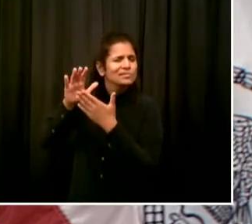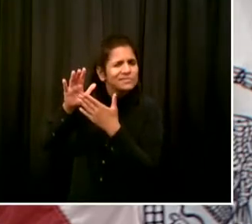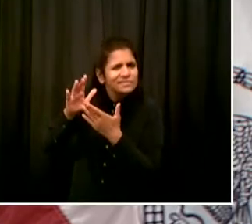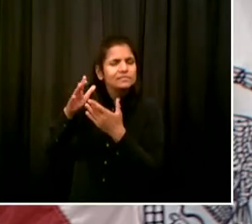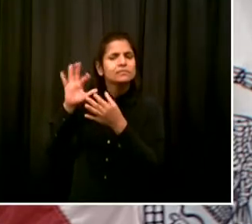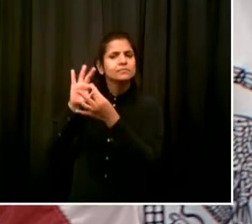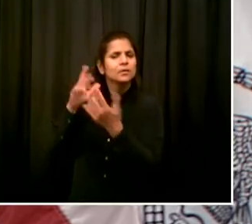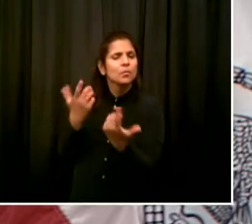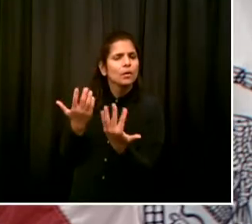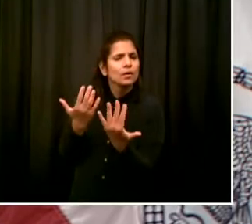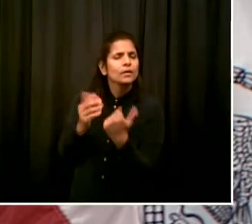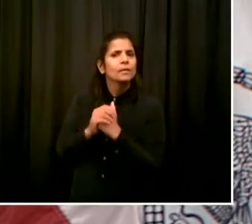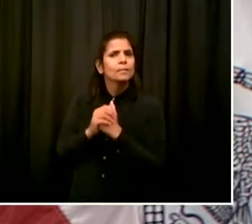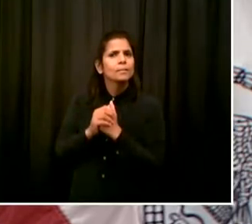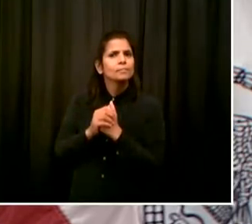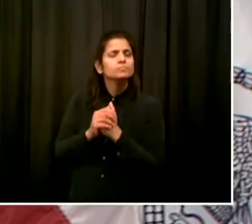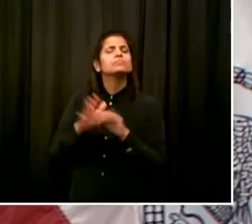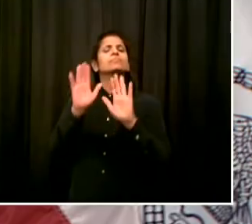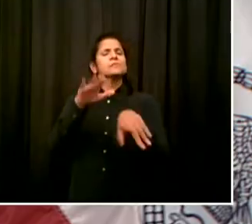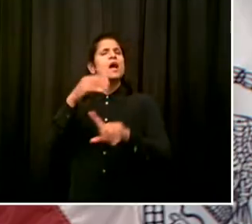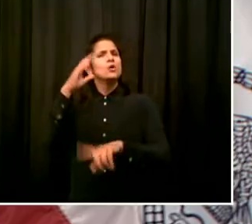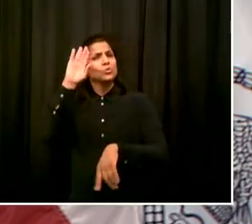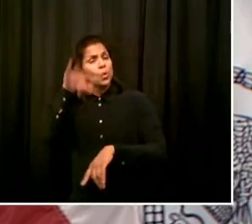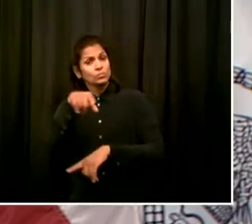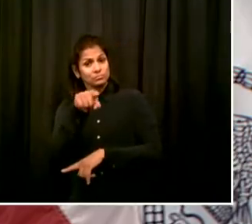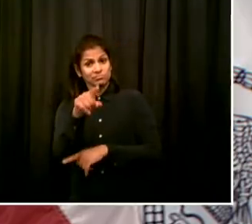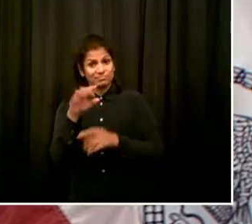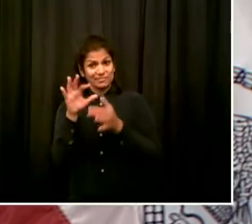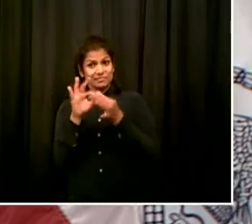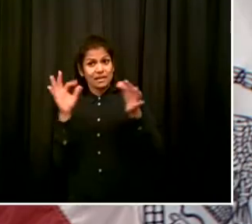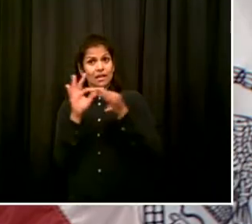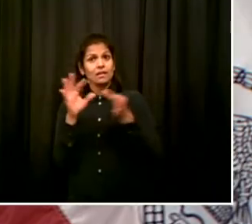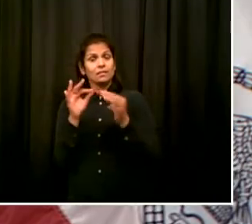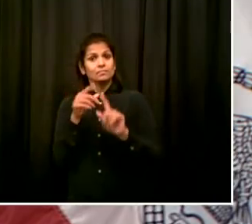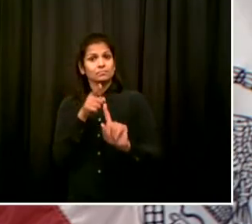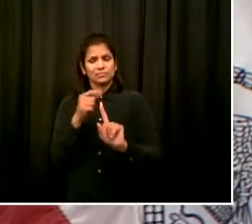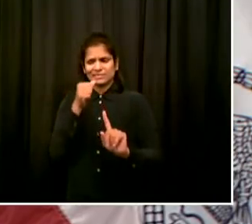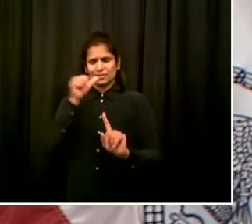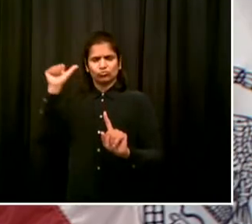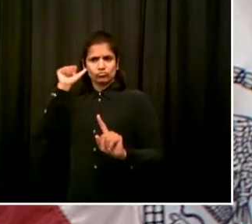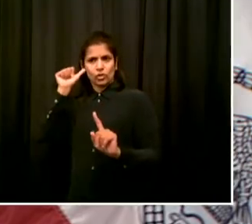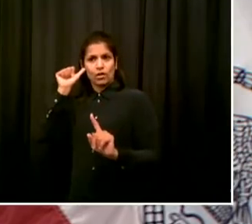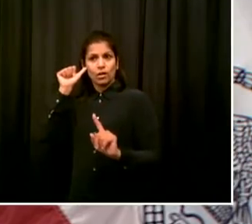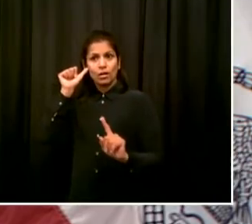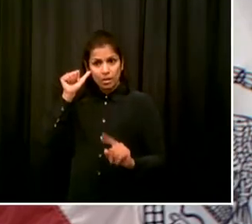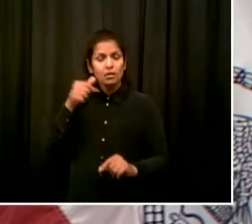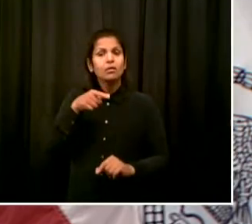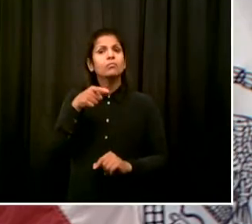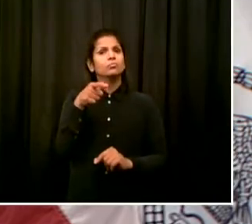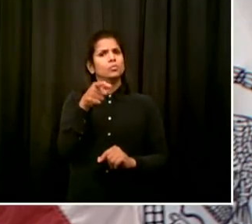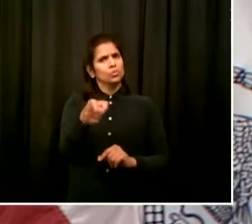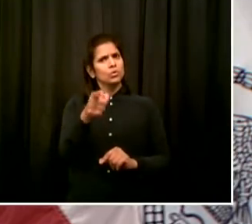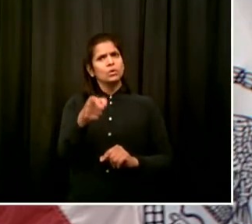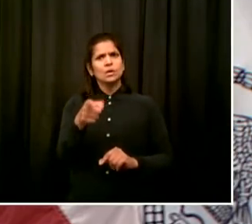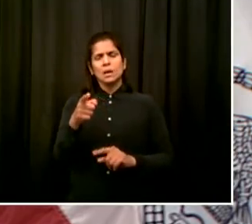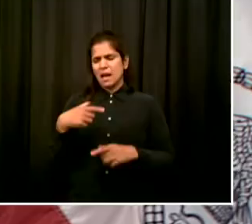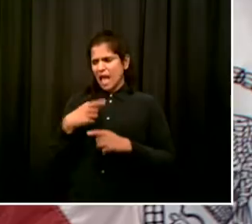GO OR WHY WAS THE DECISION MADE TO SHIFT AURONA D LOT OF THE BUDGET AND I